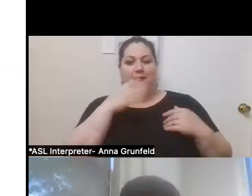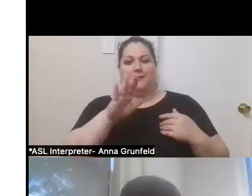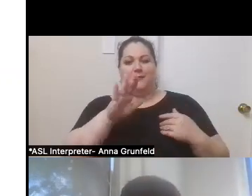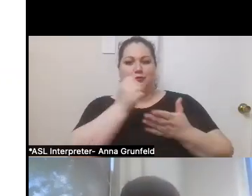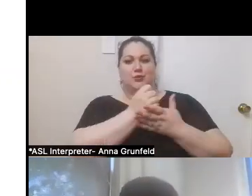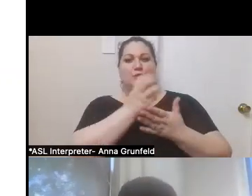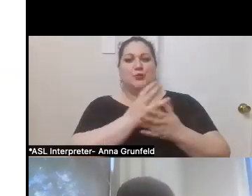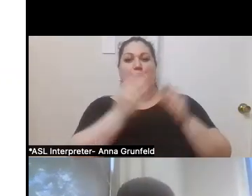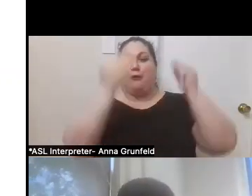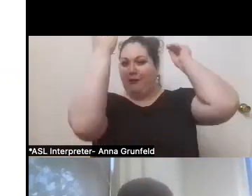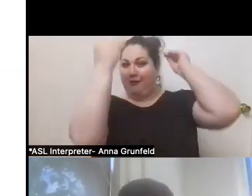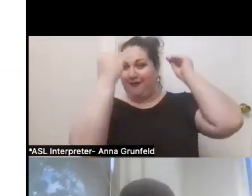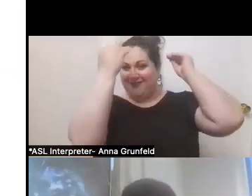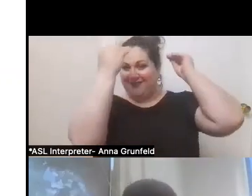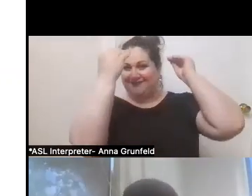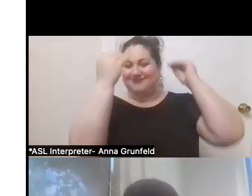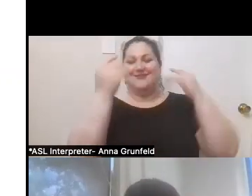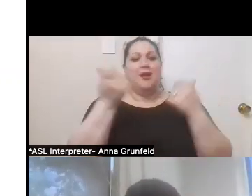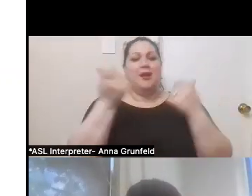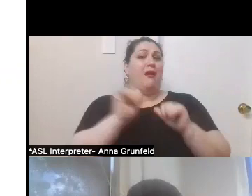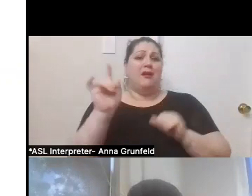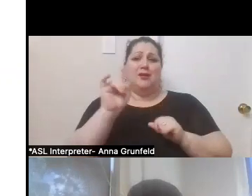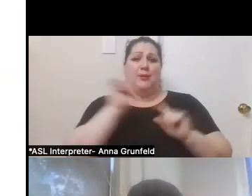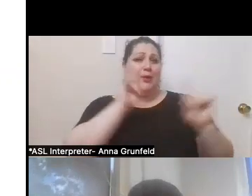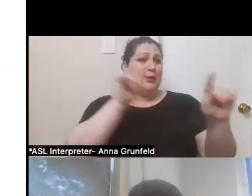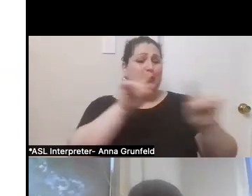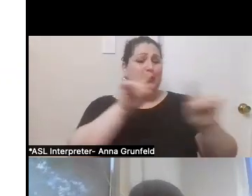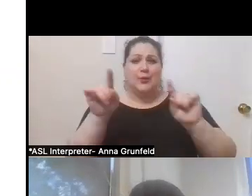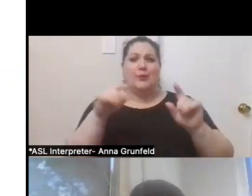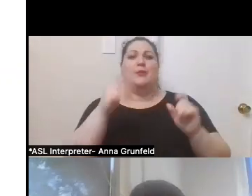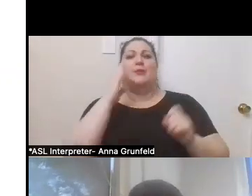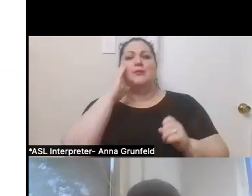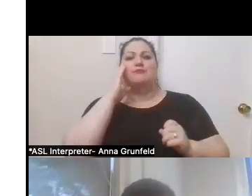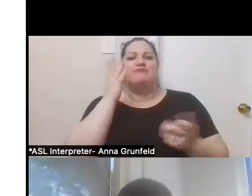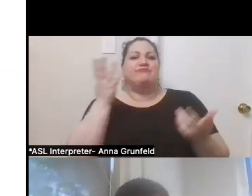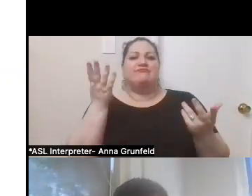You just, you just don't, you know, you're never, you know, you just don't take it off.